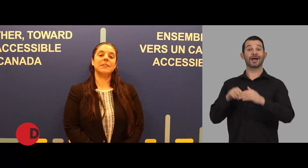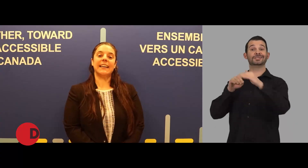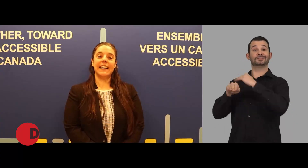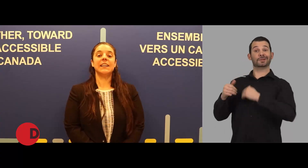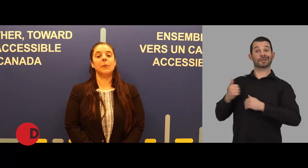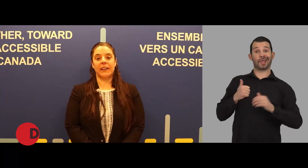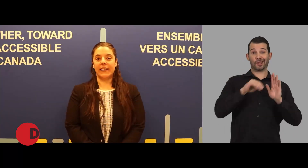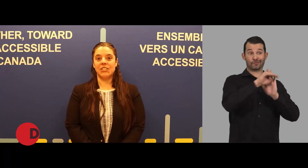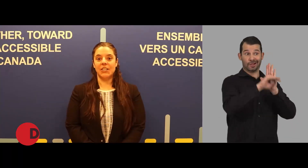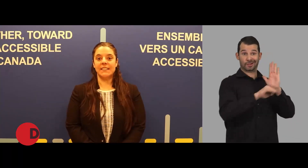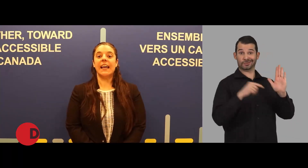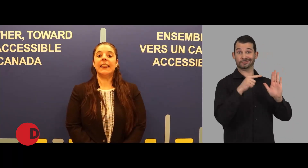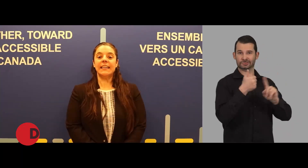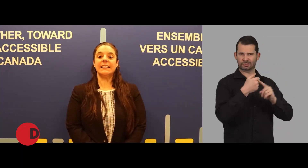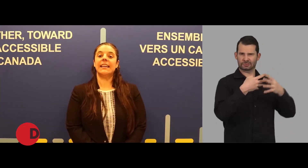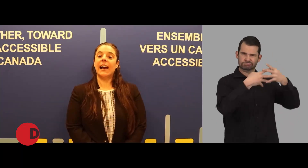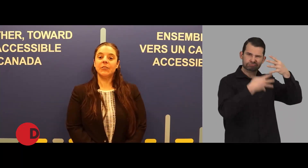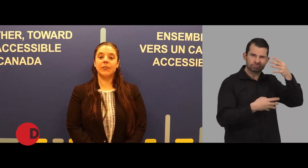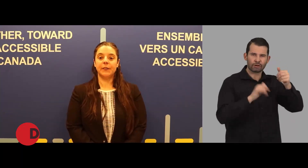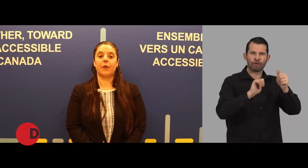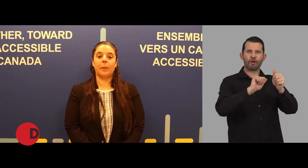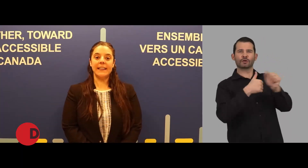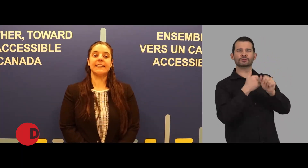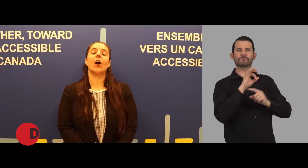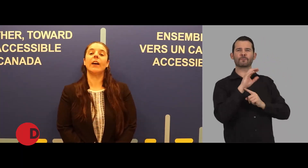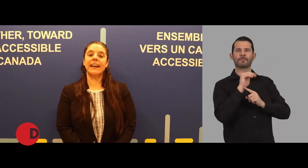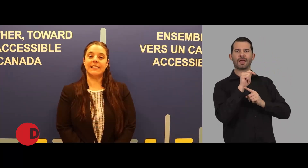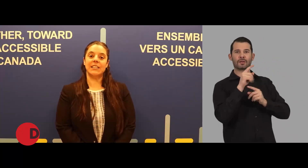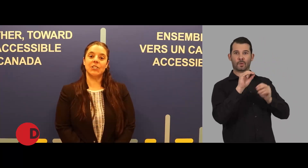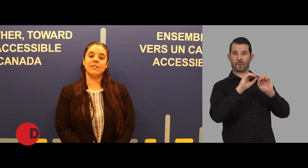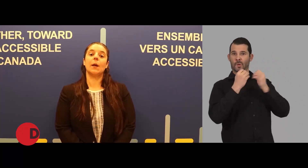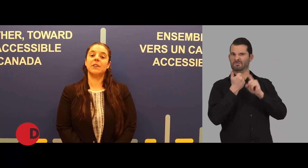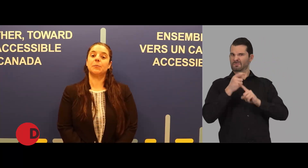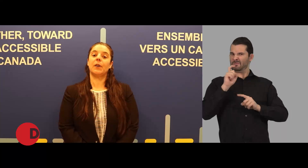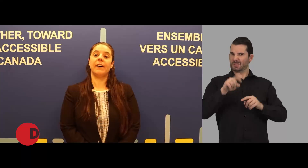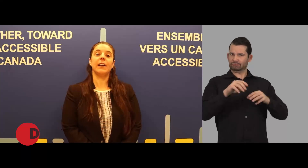The Accessible Canada Regulations list the alternate formats organizations must